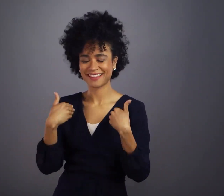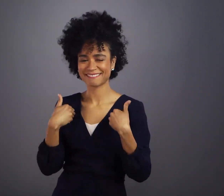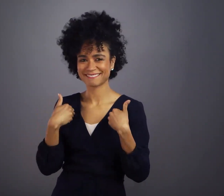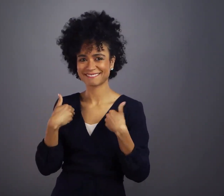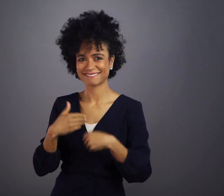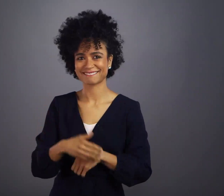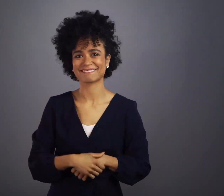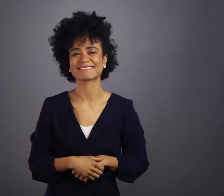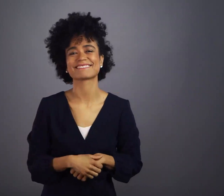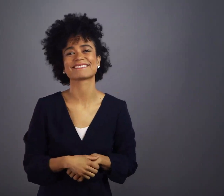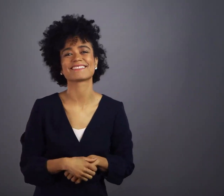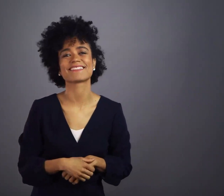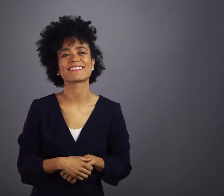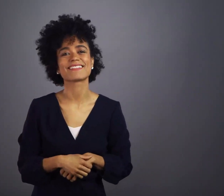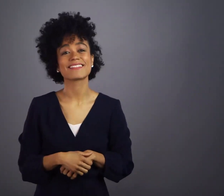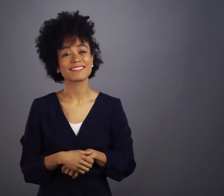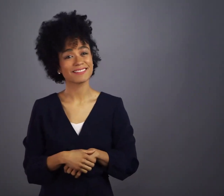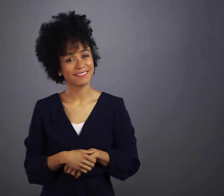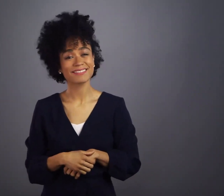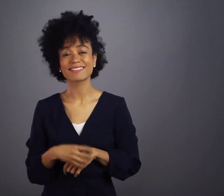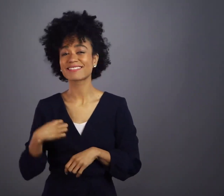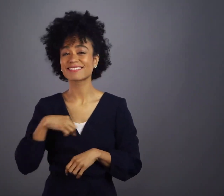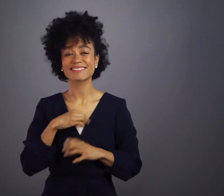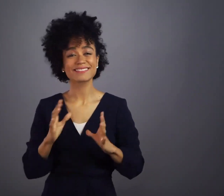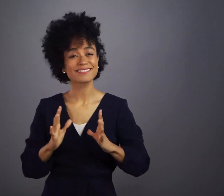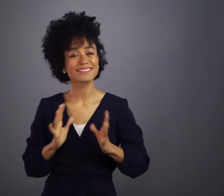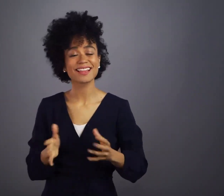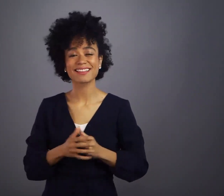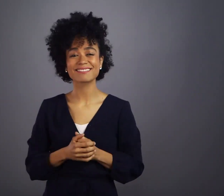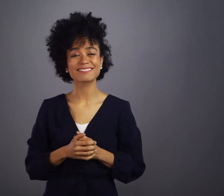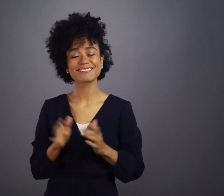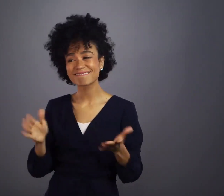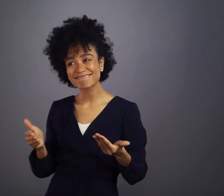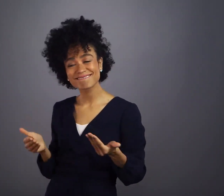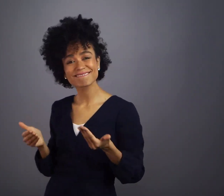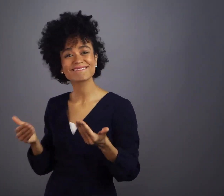but to pick up the simple kit of spiritual tools laid at our feet.